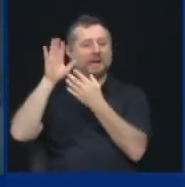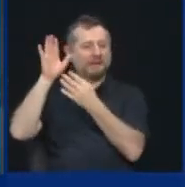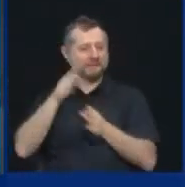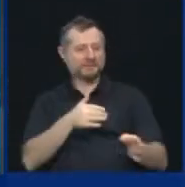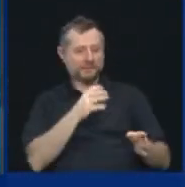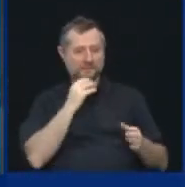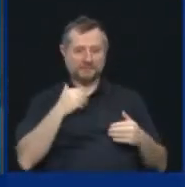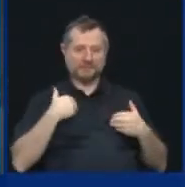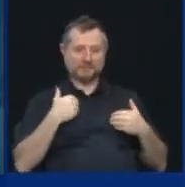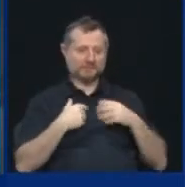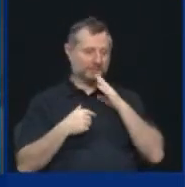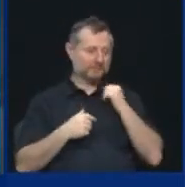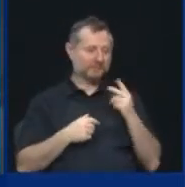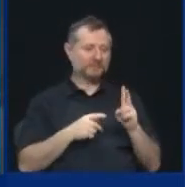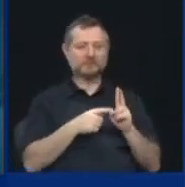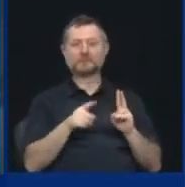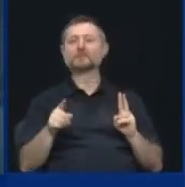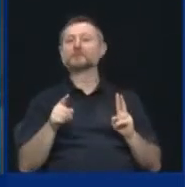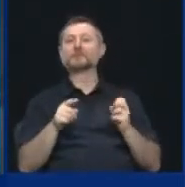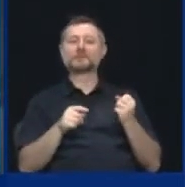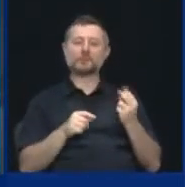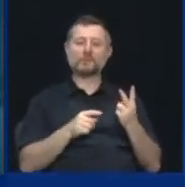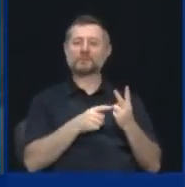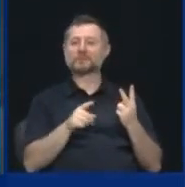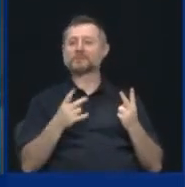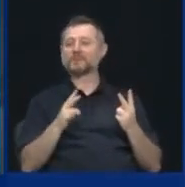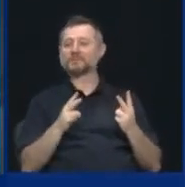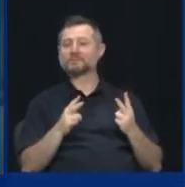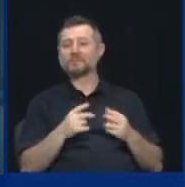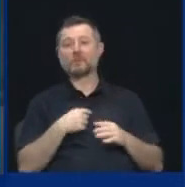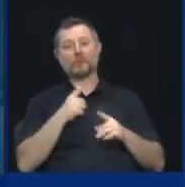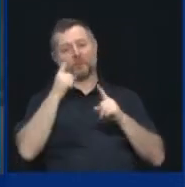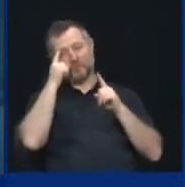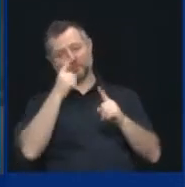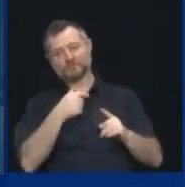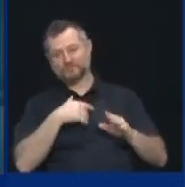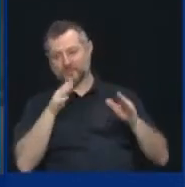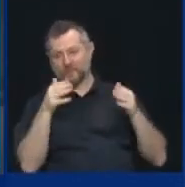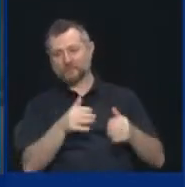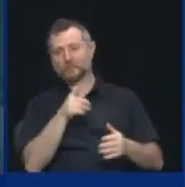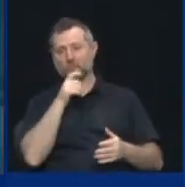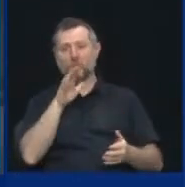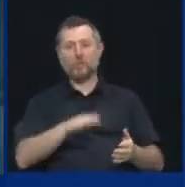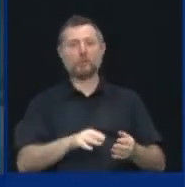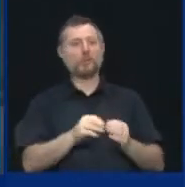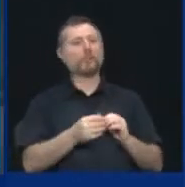WE ARE TRYING TO GET IT UP IN THE2 1 TO 17 A GROUP.